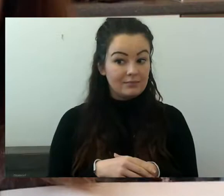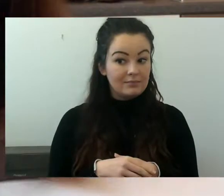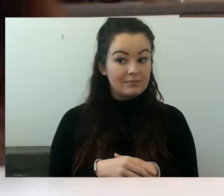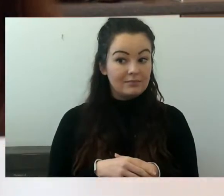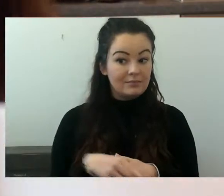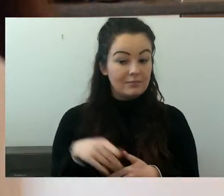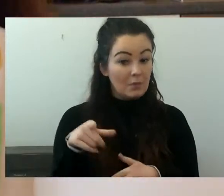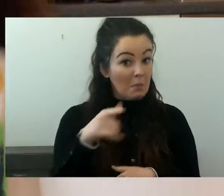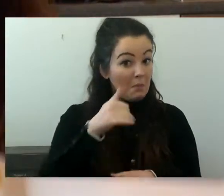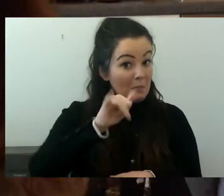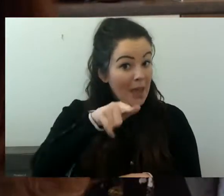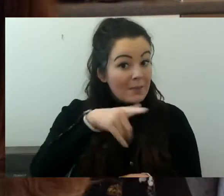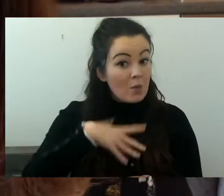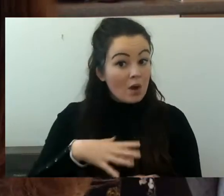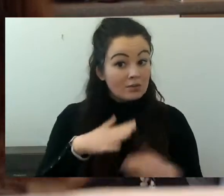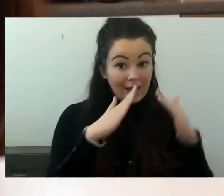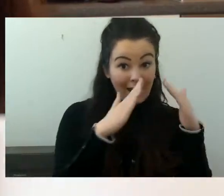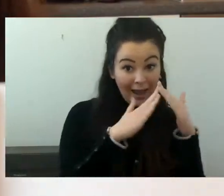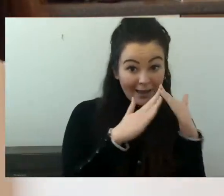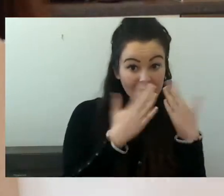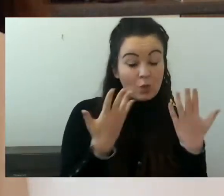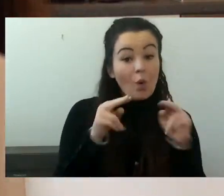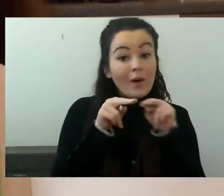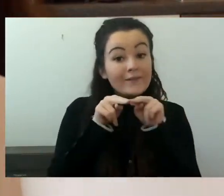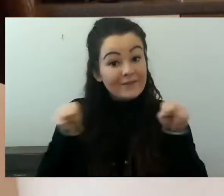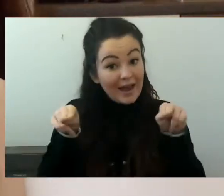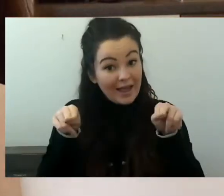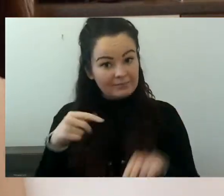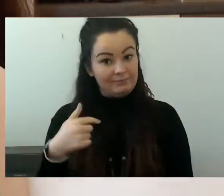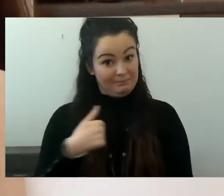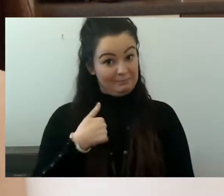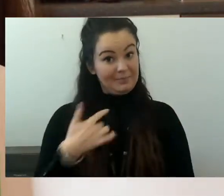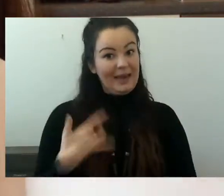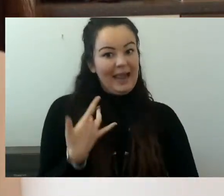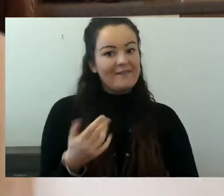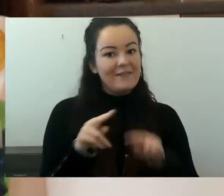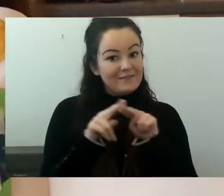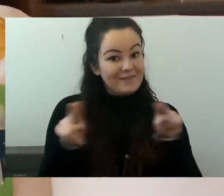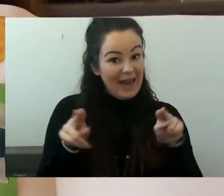or you might want to do a house or if you live in a flat, like I live in a flat, I live in a block